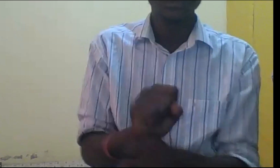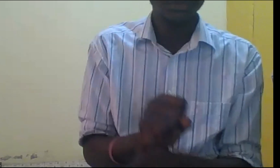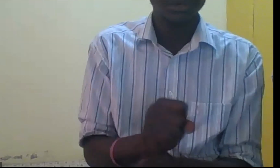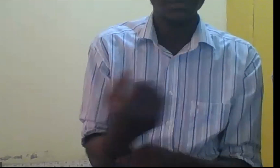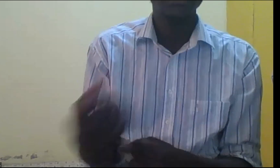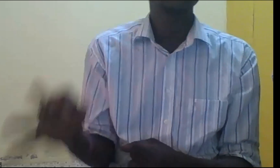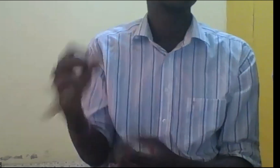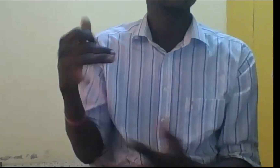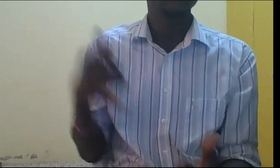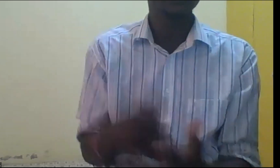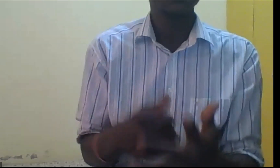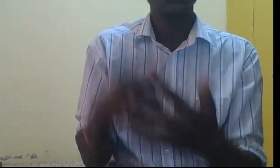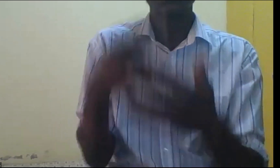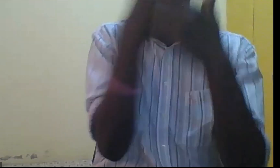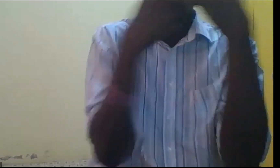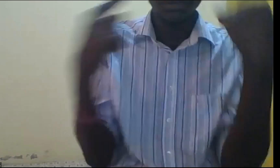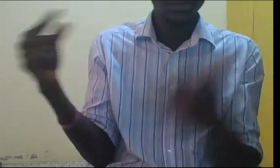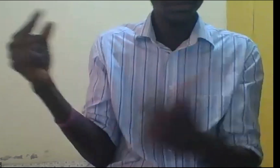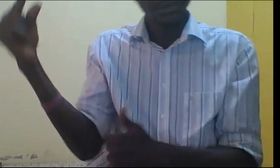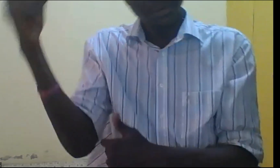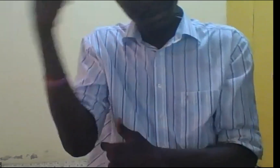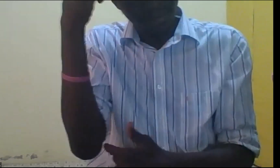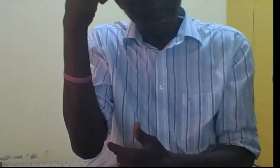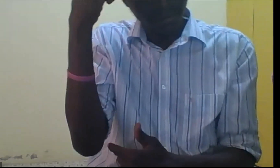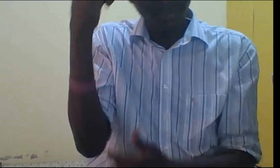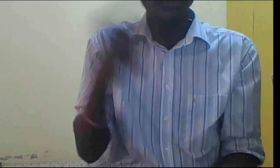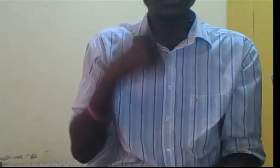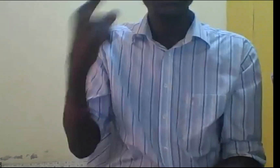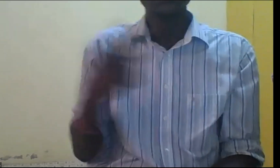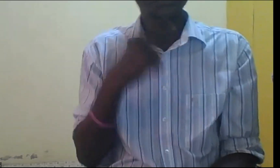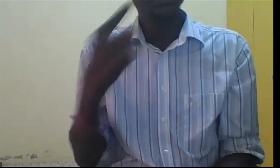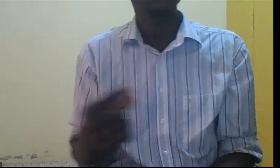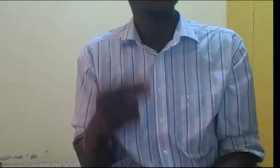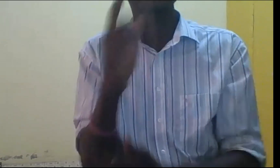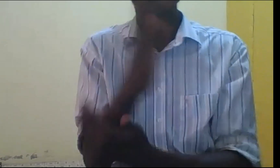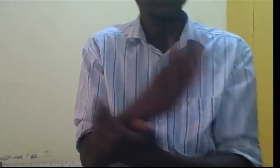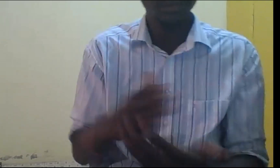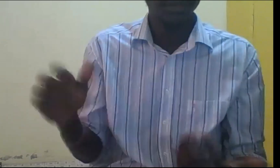Because government we say something, but they will not be able to implement it.